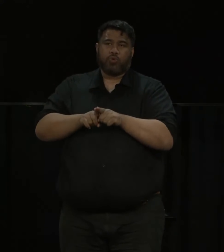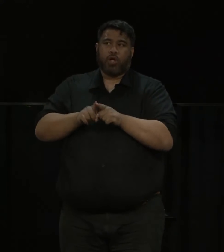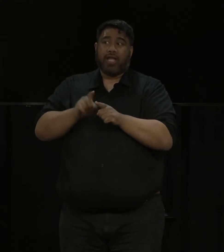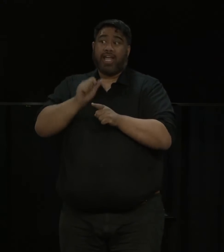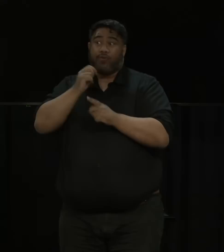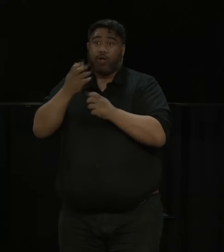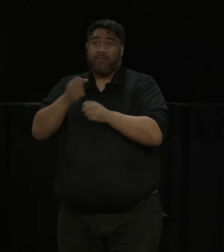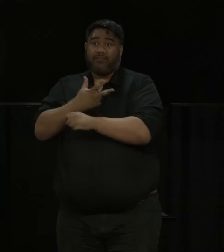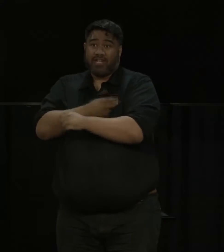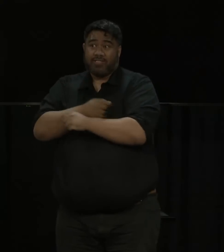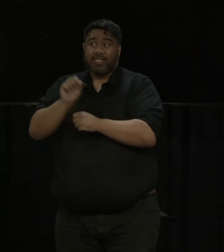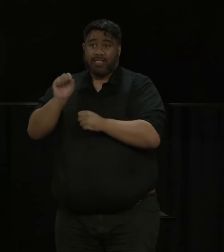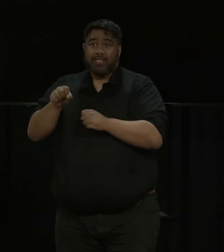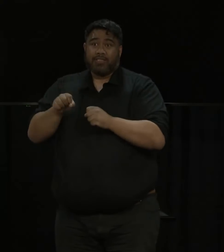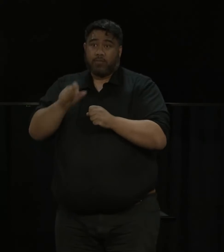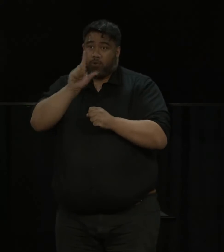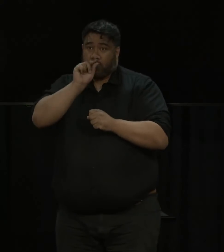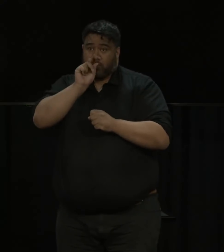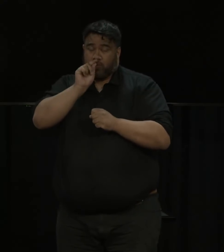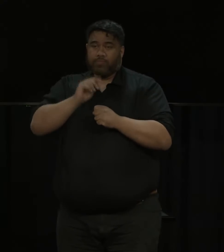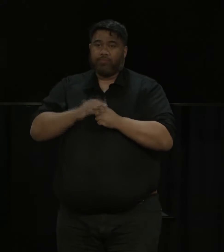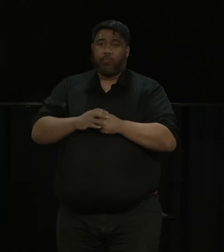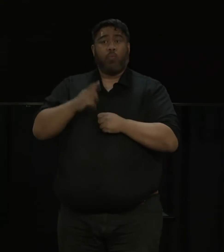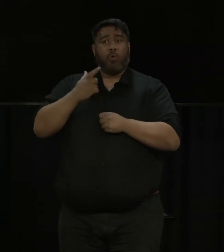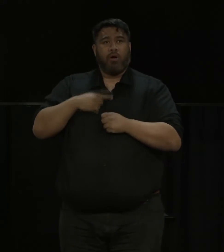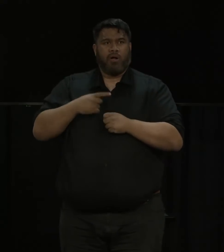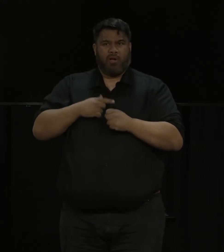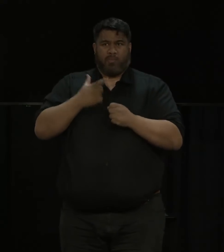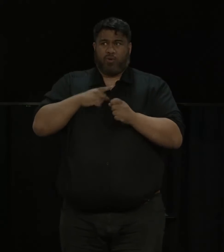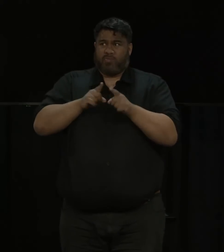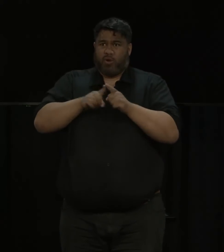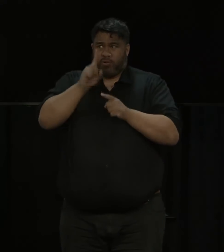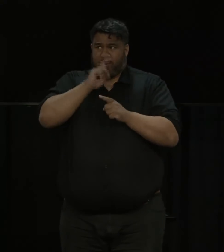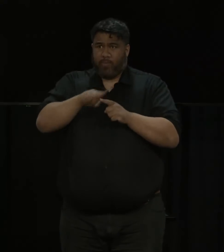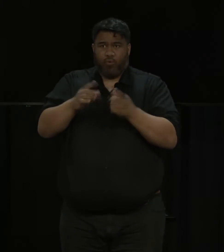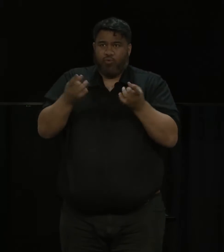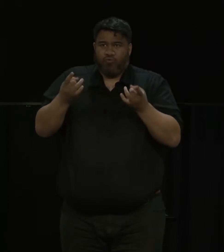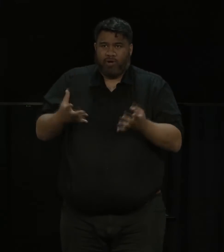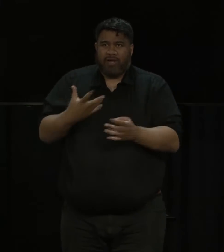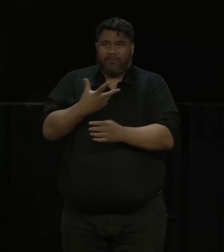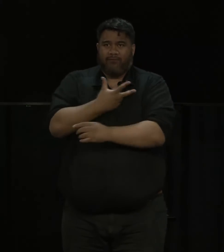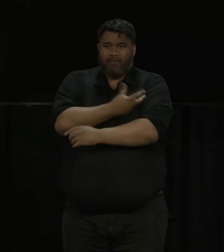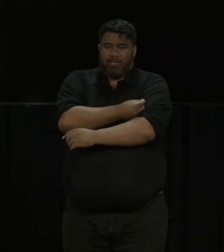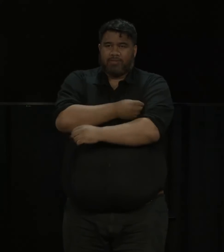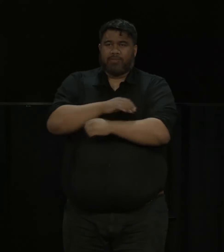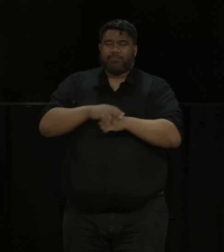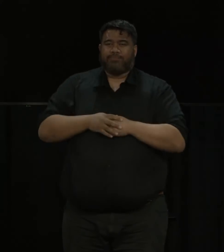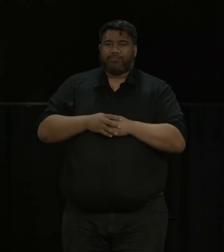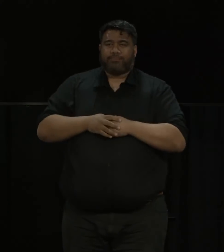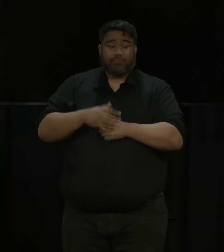hospitalisations and deaths rise amongst those who are fully vaccinated. This is just by virtue of the